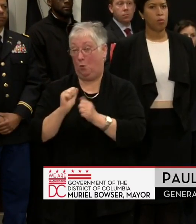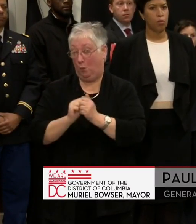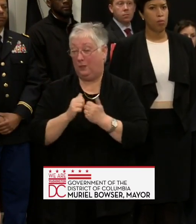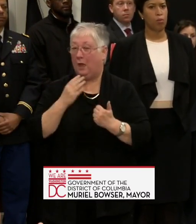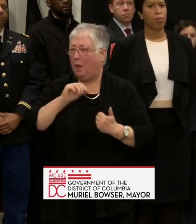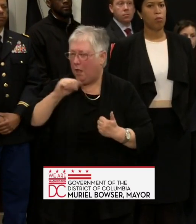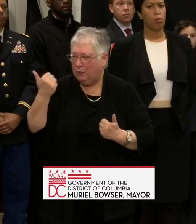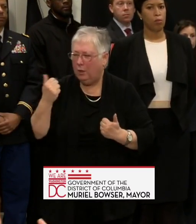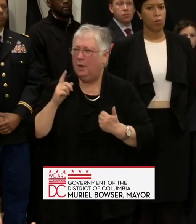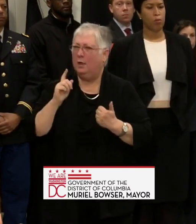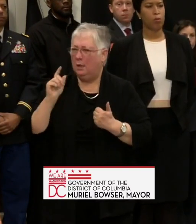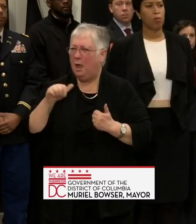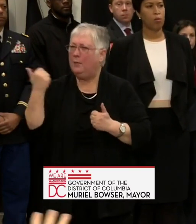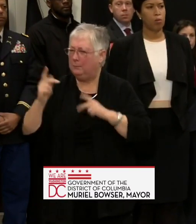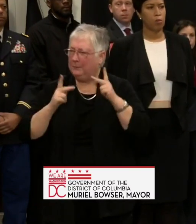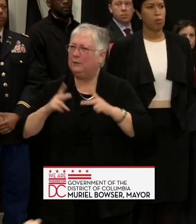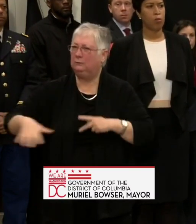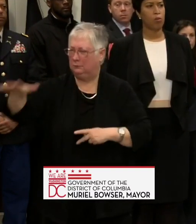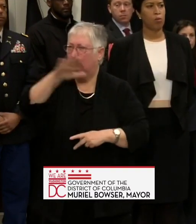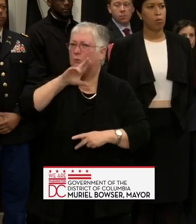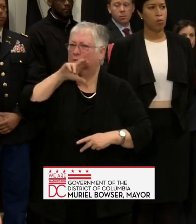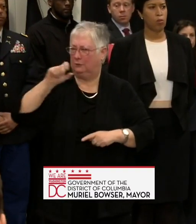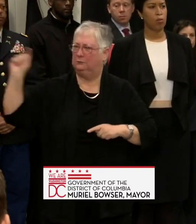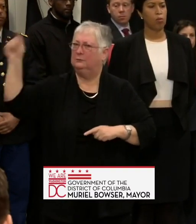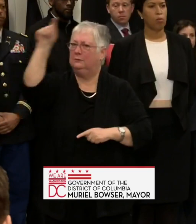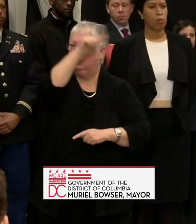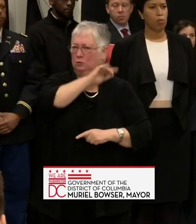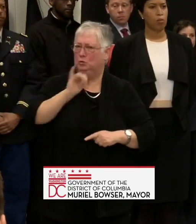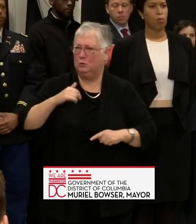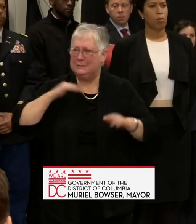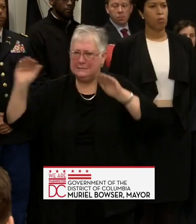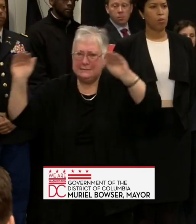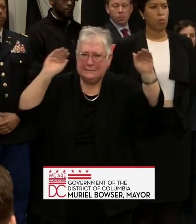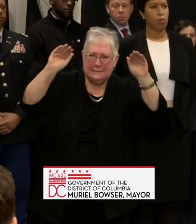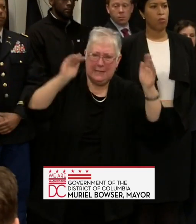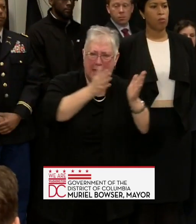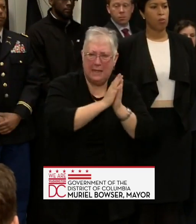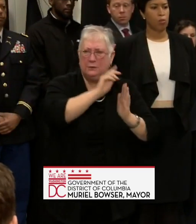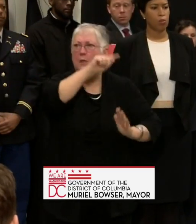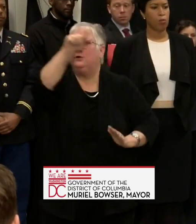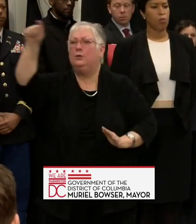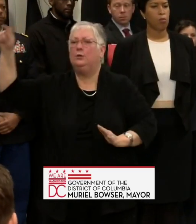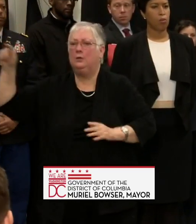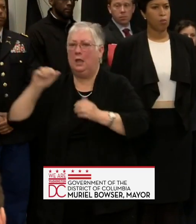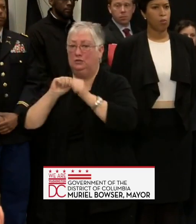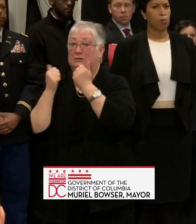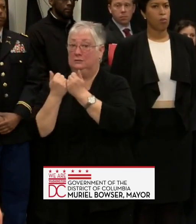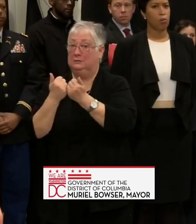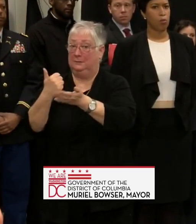TO THEM TO PROVIDE US LAW ENFORCEMENT CAPABILITIES AND LITERALLY ACROSS THE COUNTRY THEY ARE STEPPING UP TO DO THAT